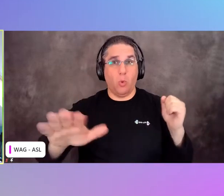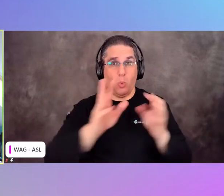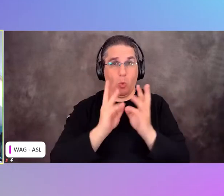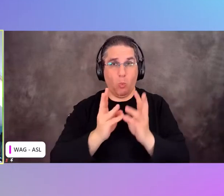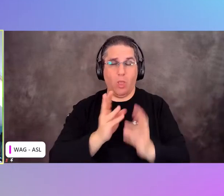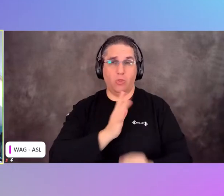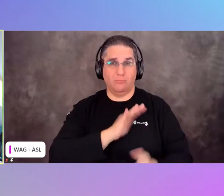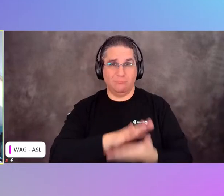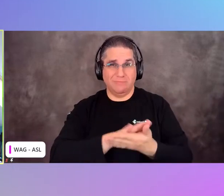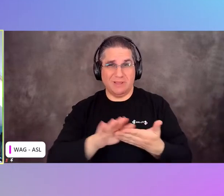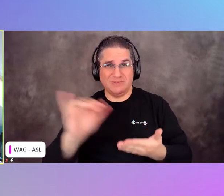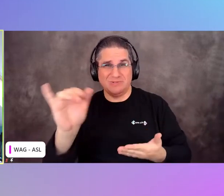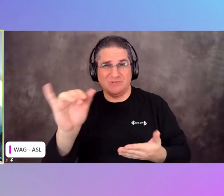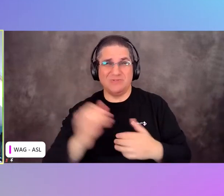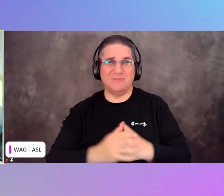Sunny spring afternoon here in Wicklow